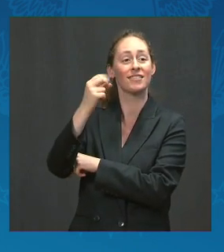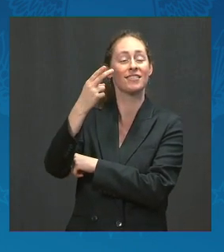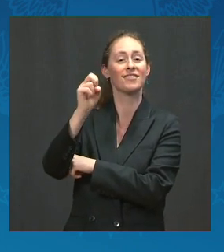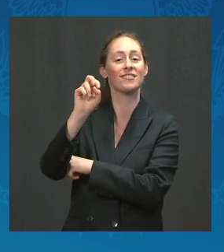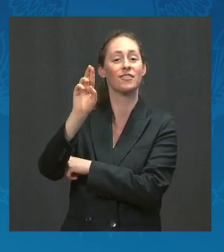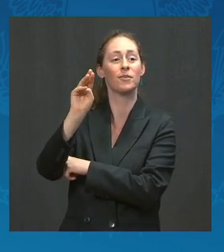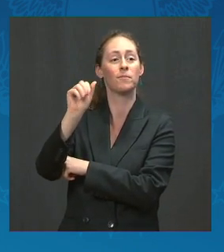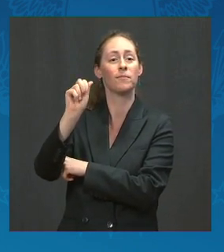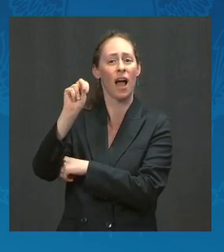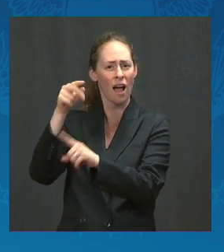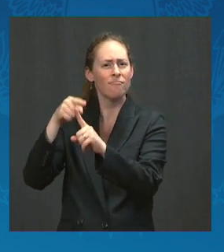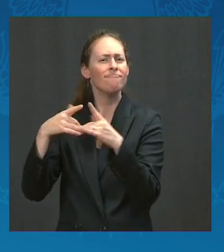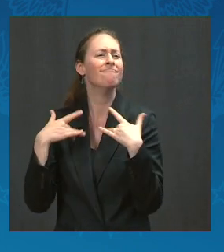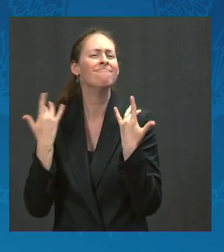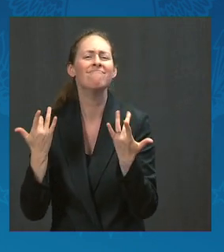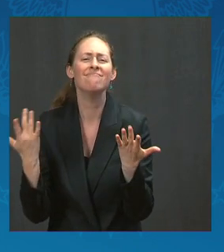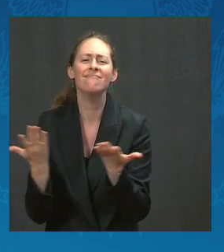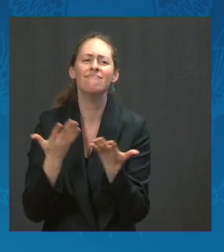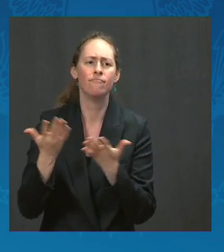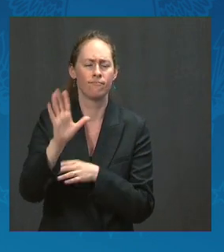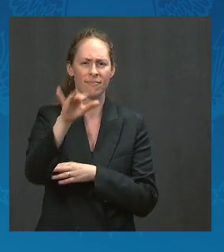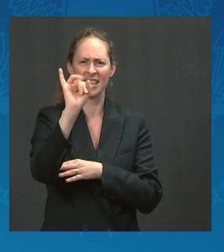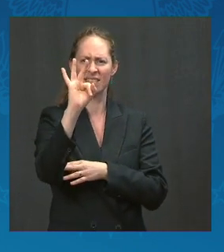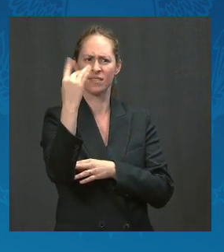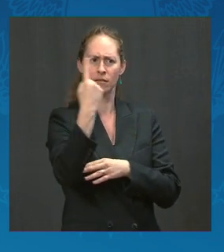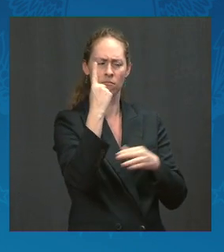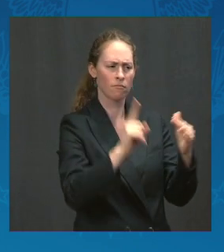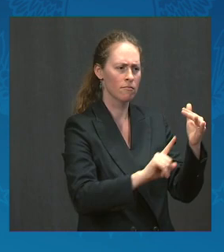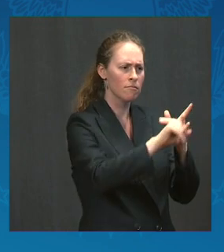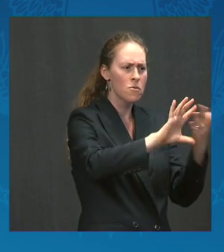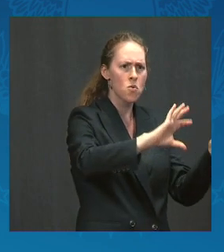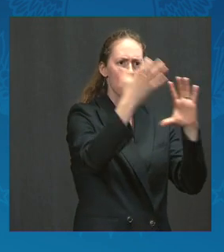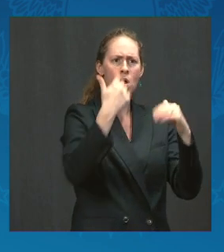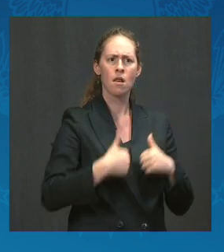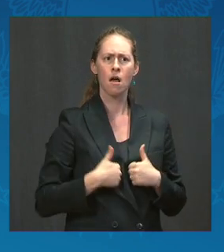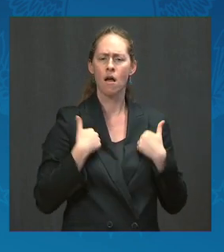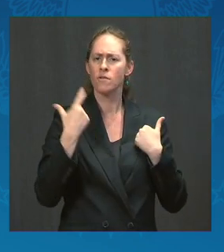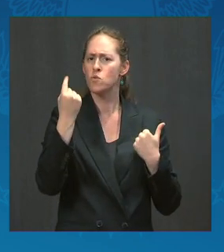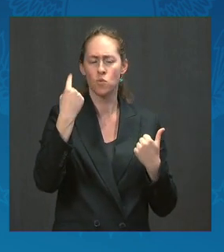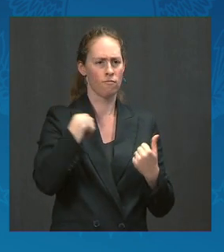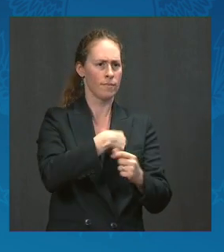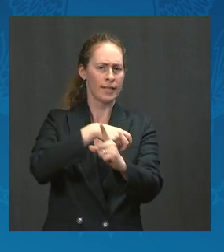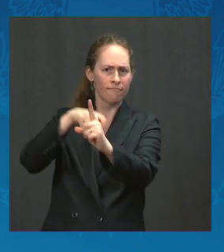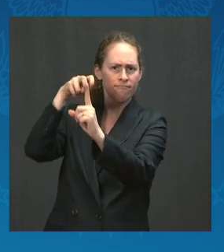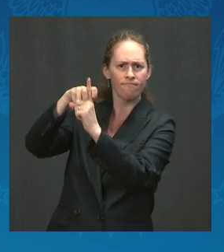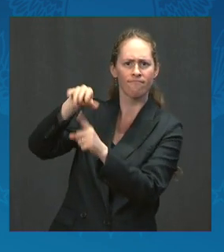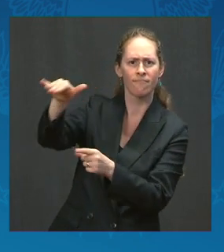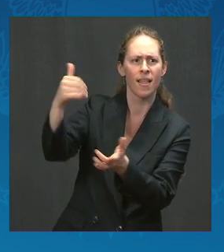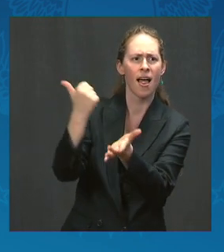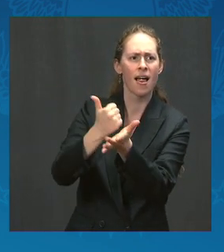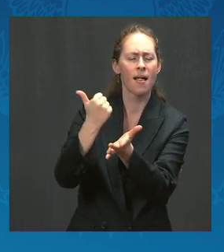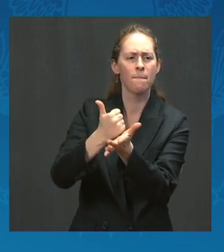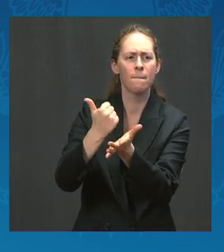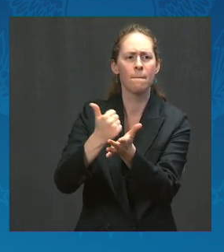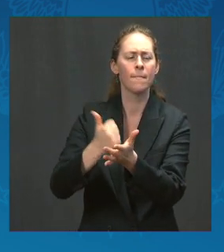when they were facing a crisis or when people just couldn't make sense of a situation.